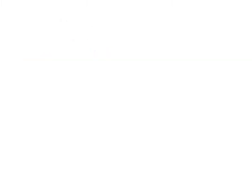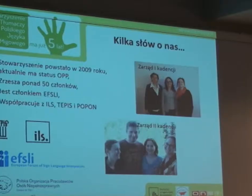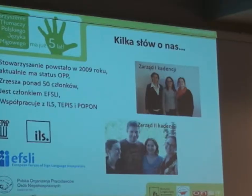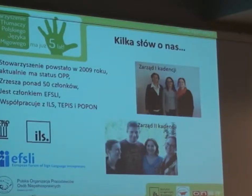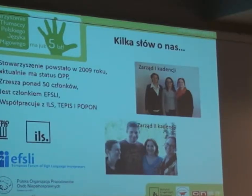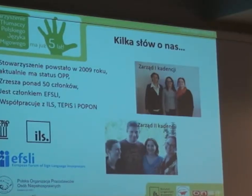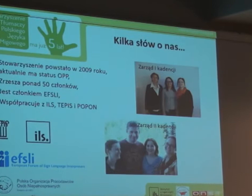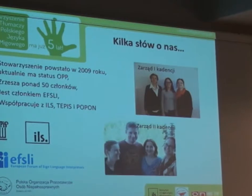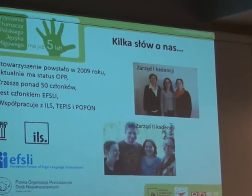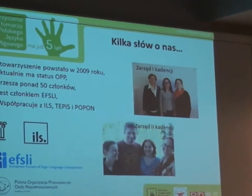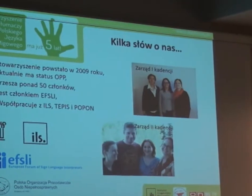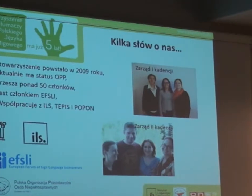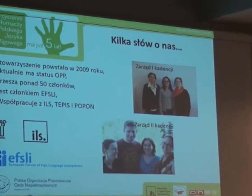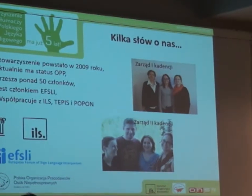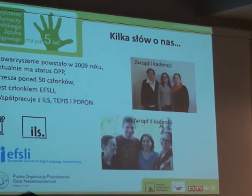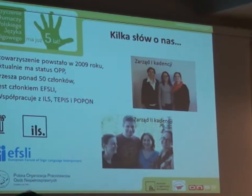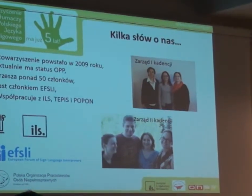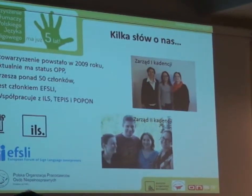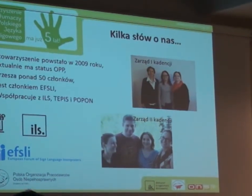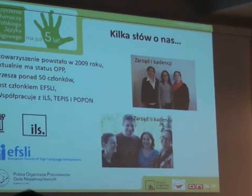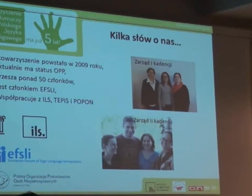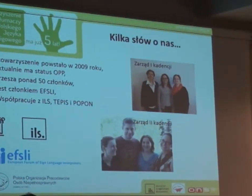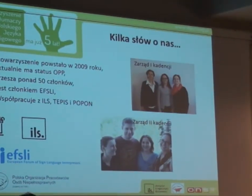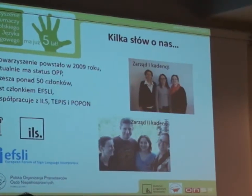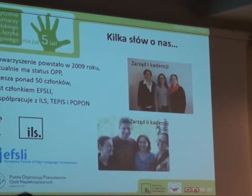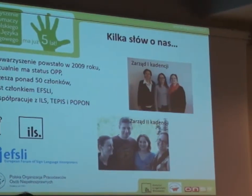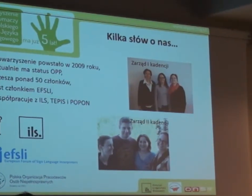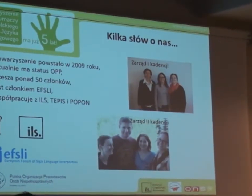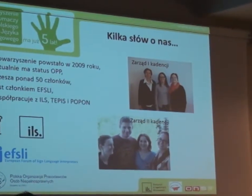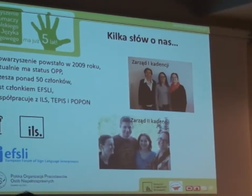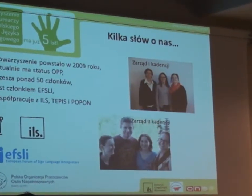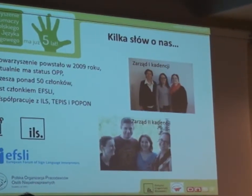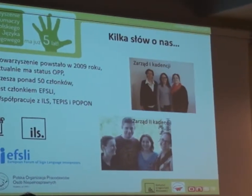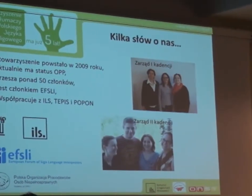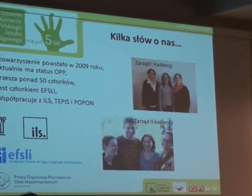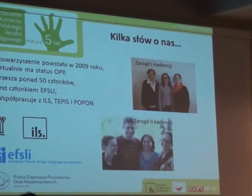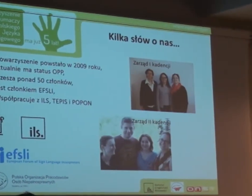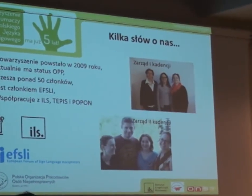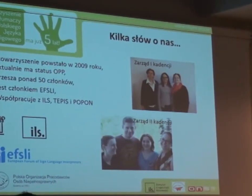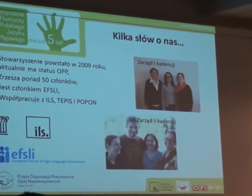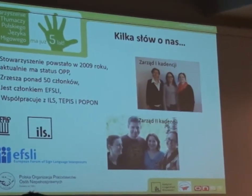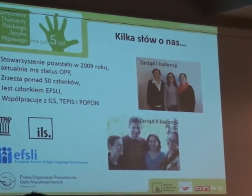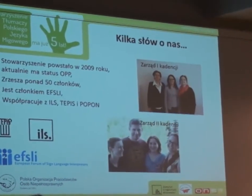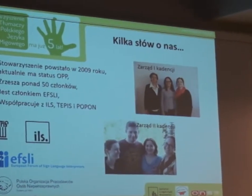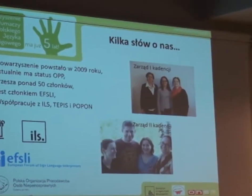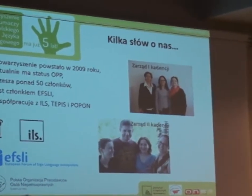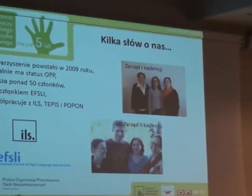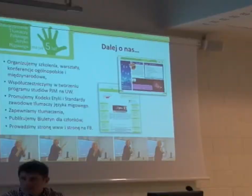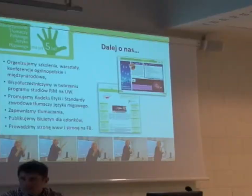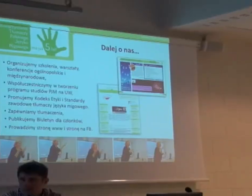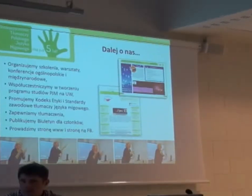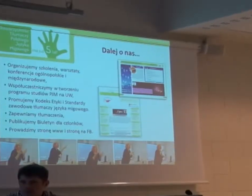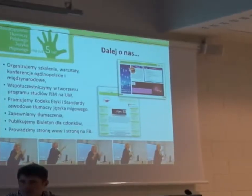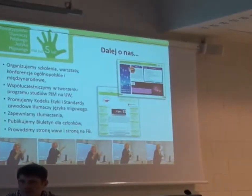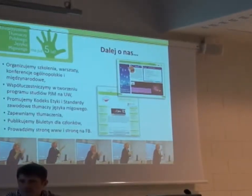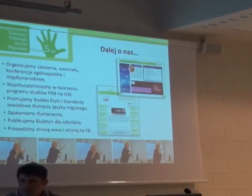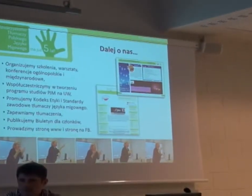Thanks to this organization interpreters have the opportunity to participate in workshops and to strive for professionalisation of their services.